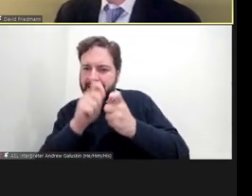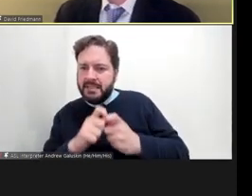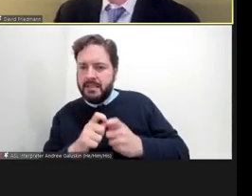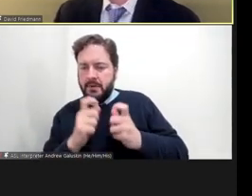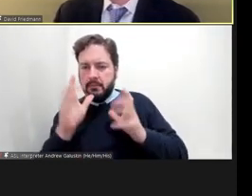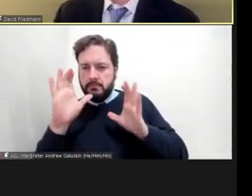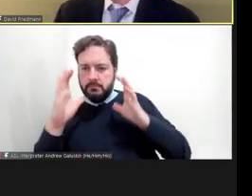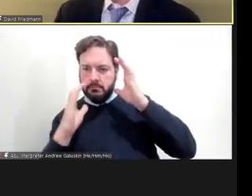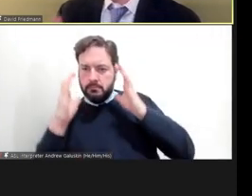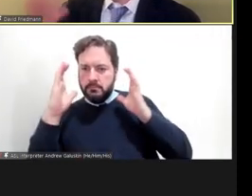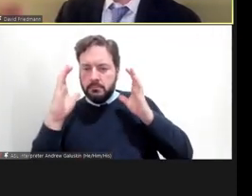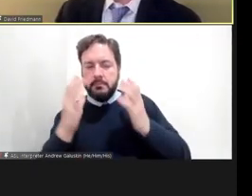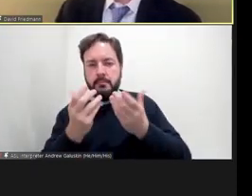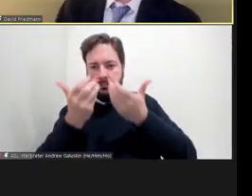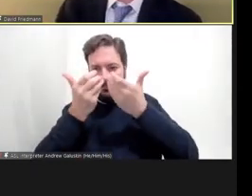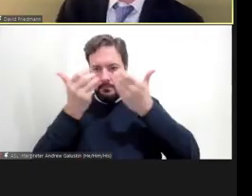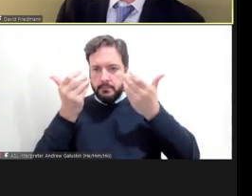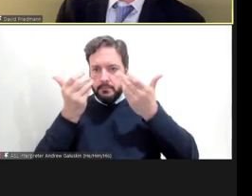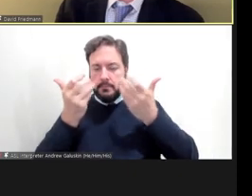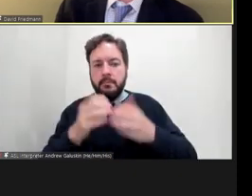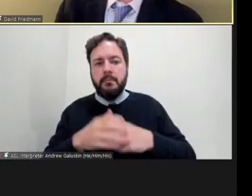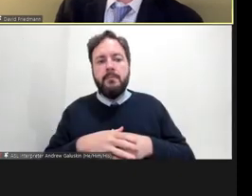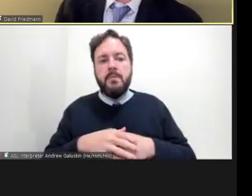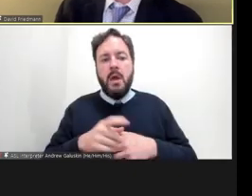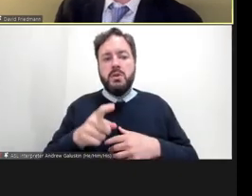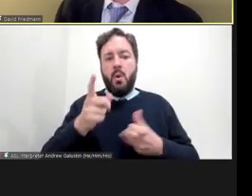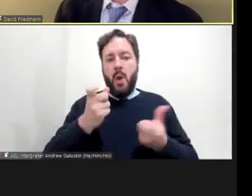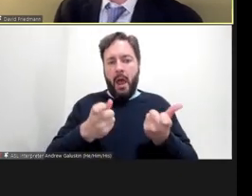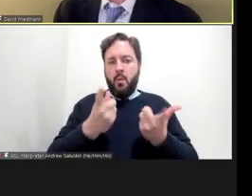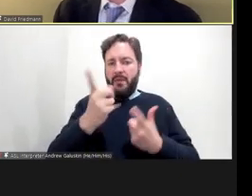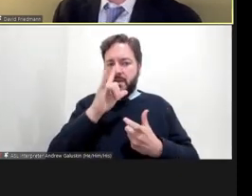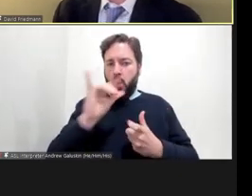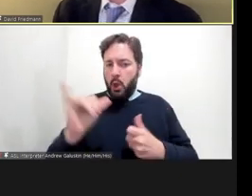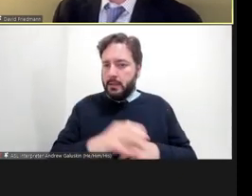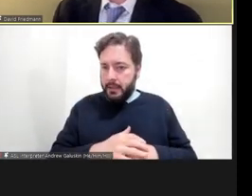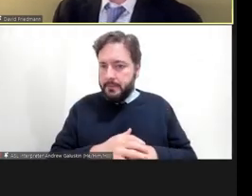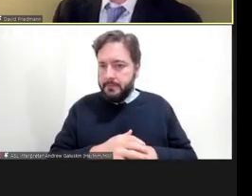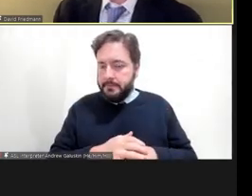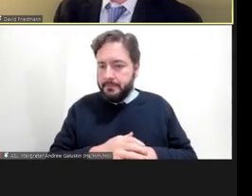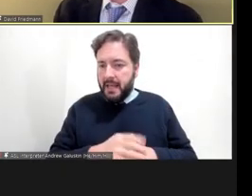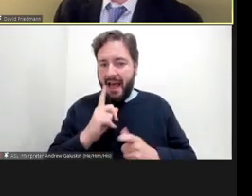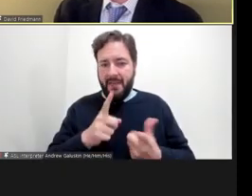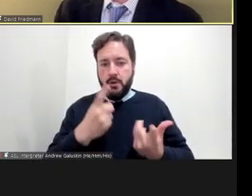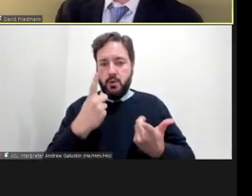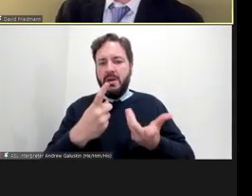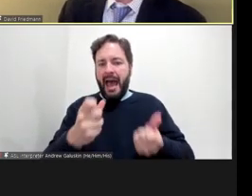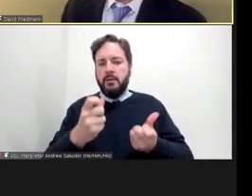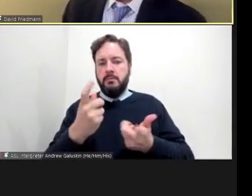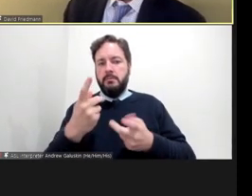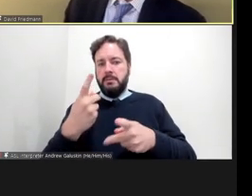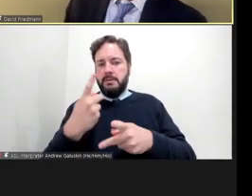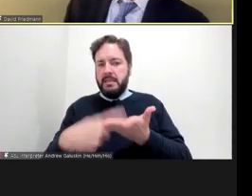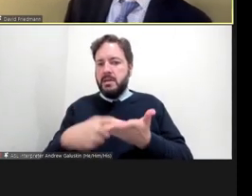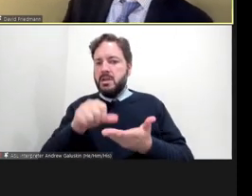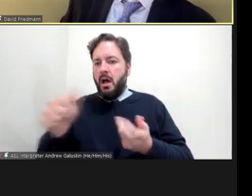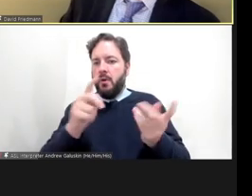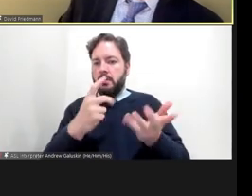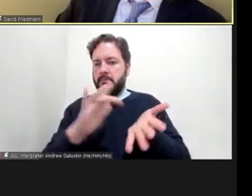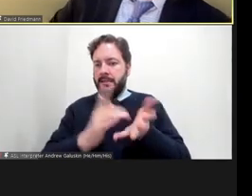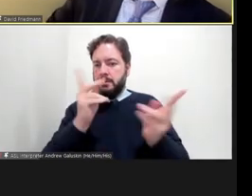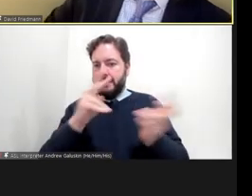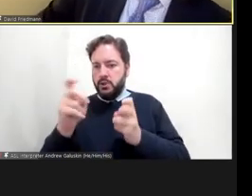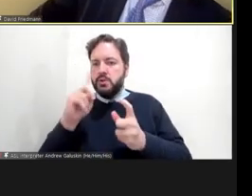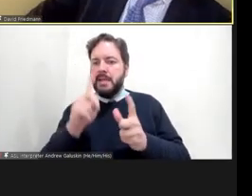you understand what sort of course they might have, or what other medical issues they may have.